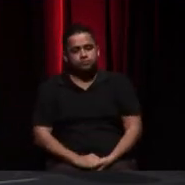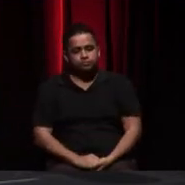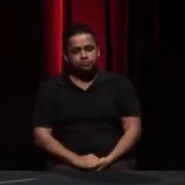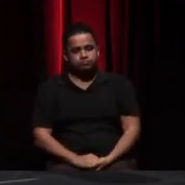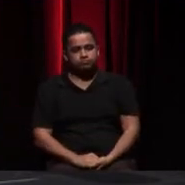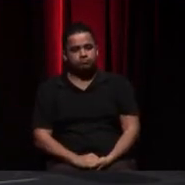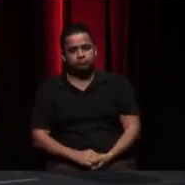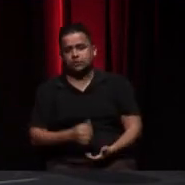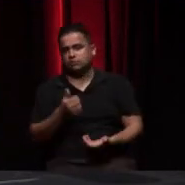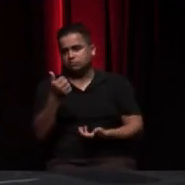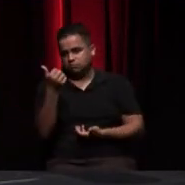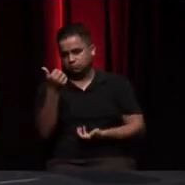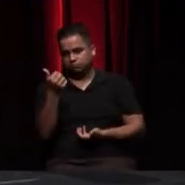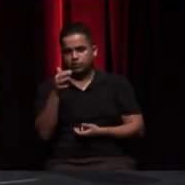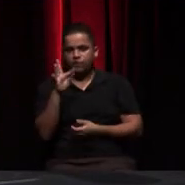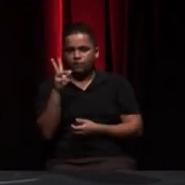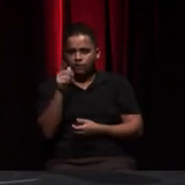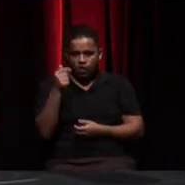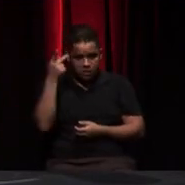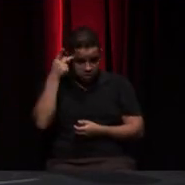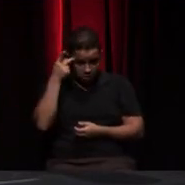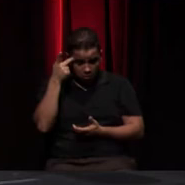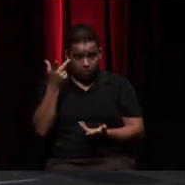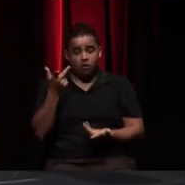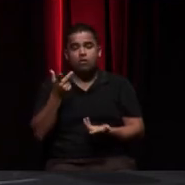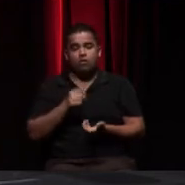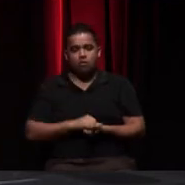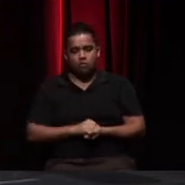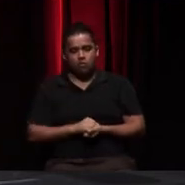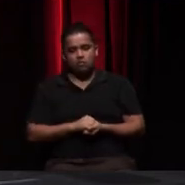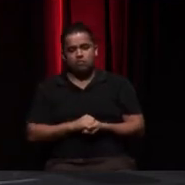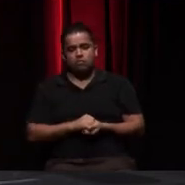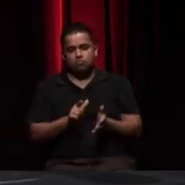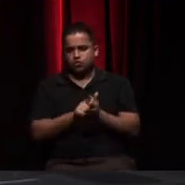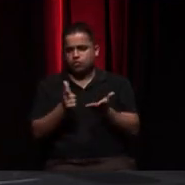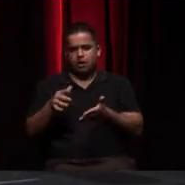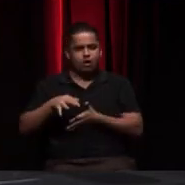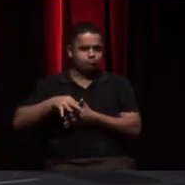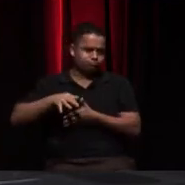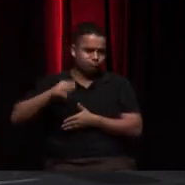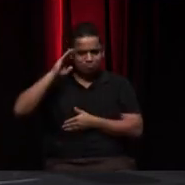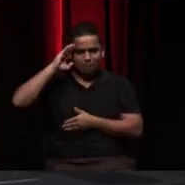Firstly, we as Folha de S. Paulo, Brazil’s leading newspaper,